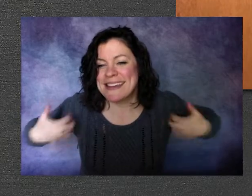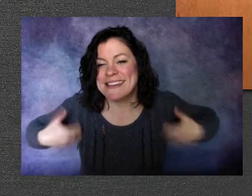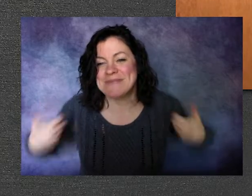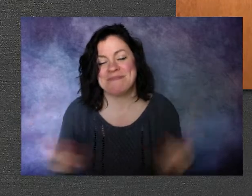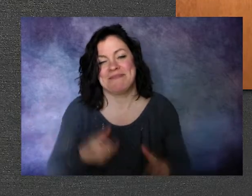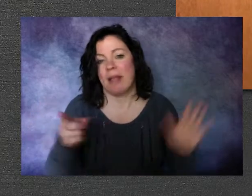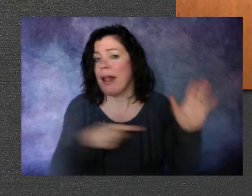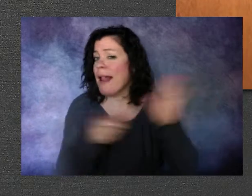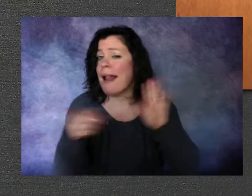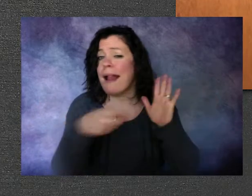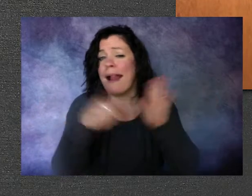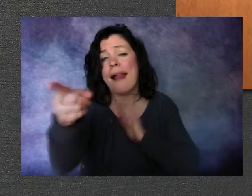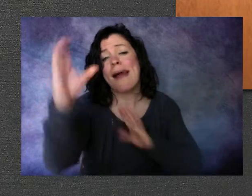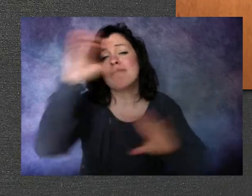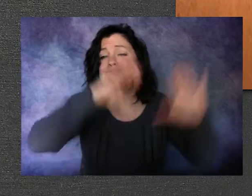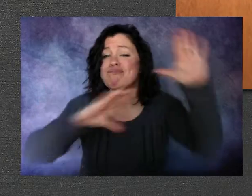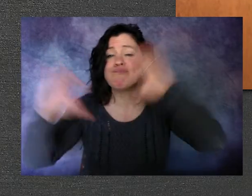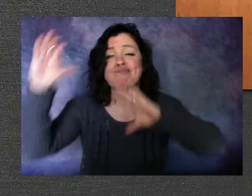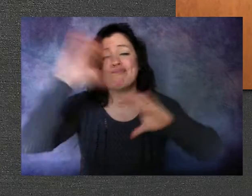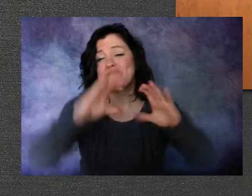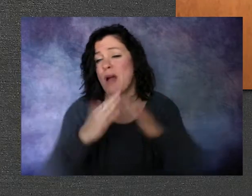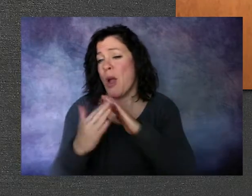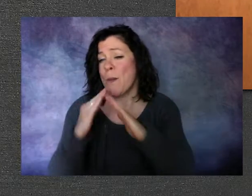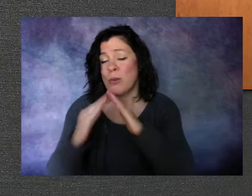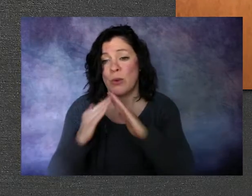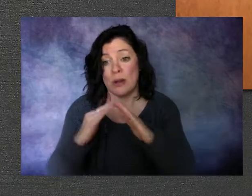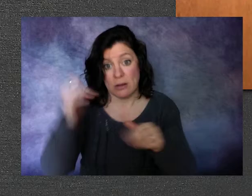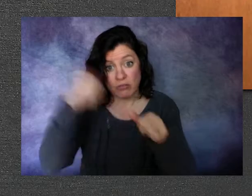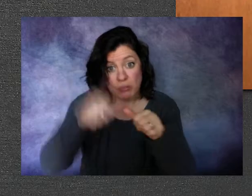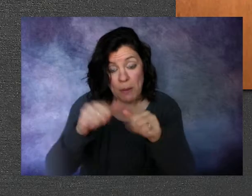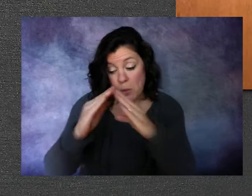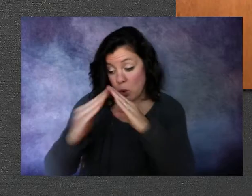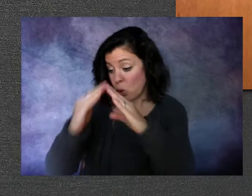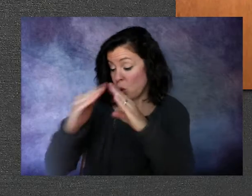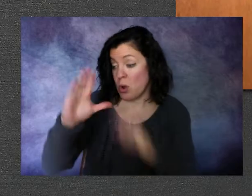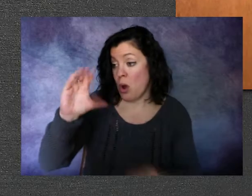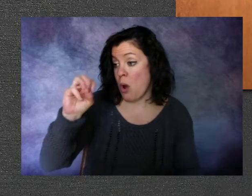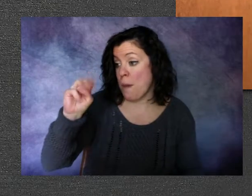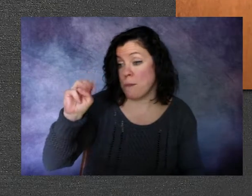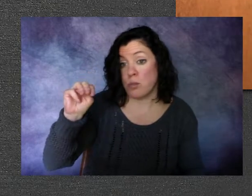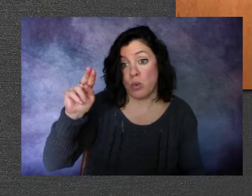He was just out exploring his community. Friends, do you remember what community is?